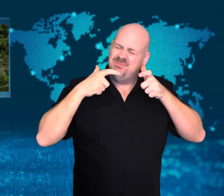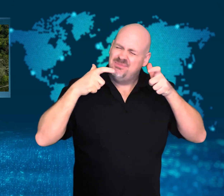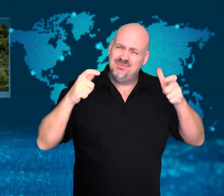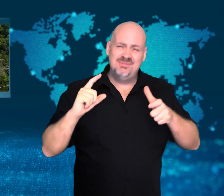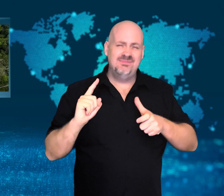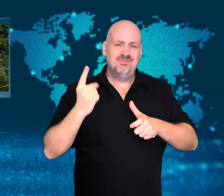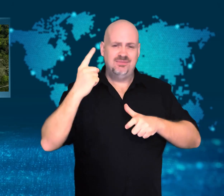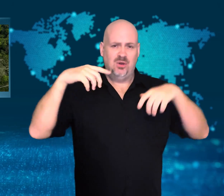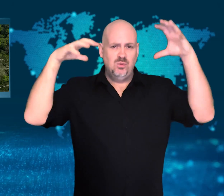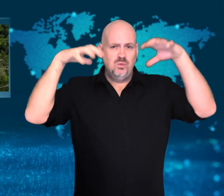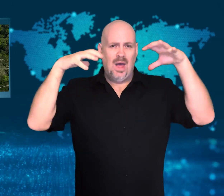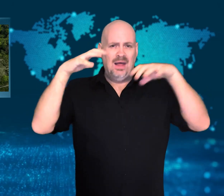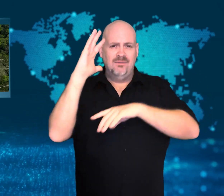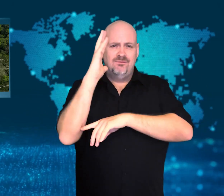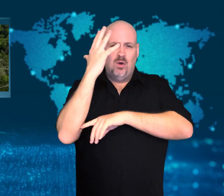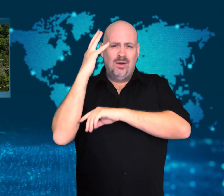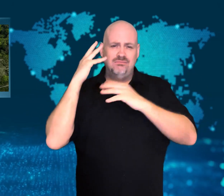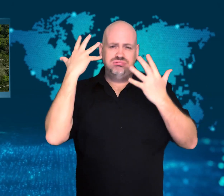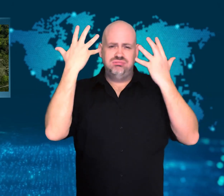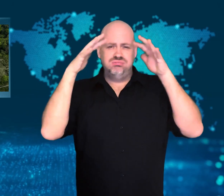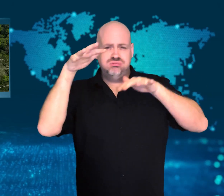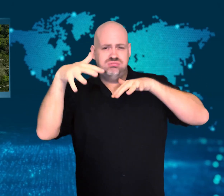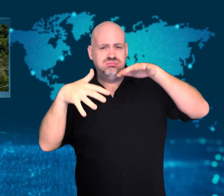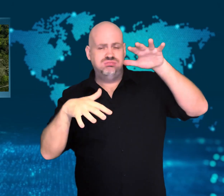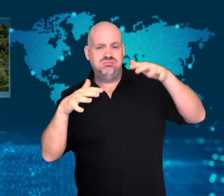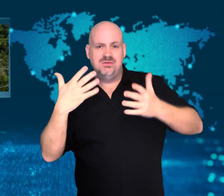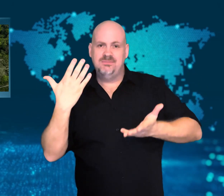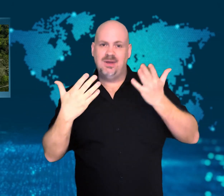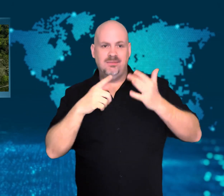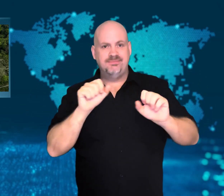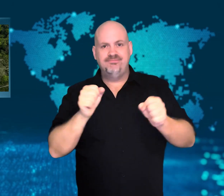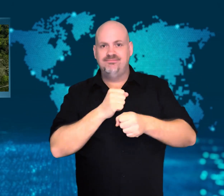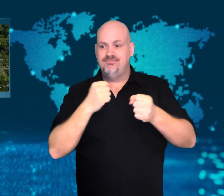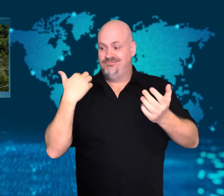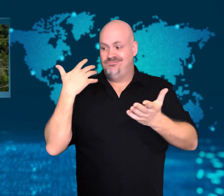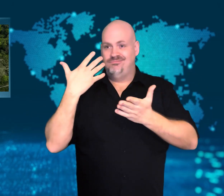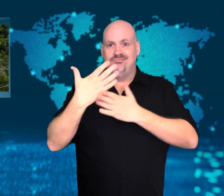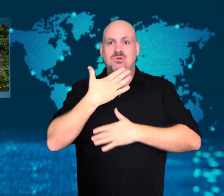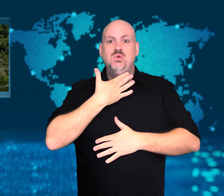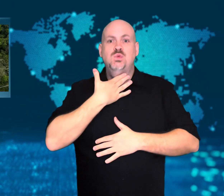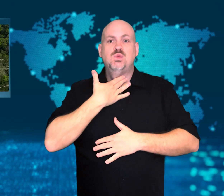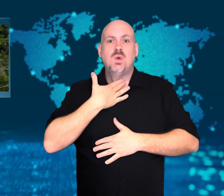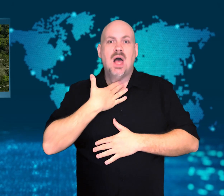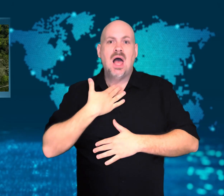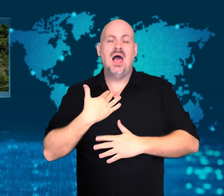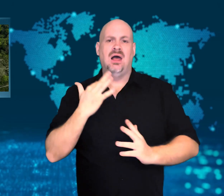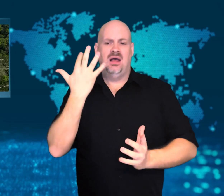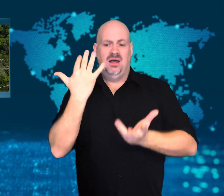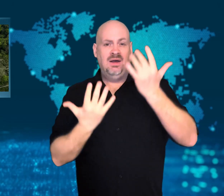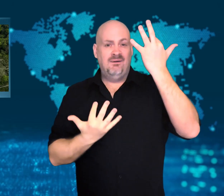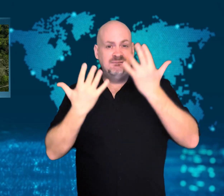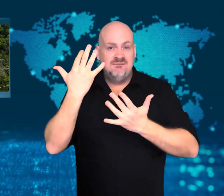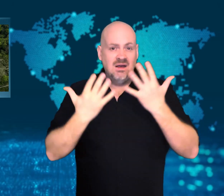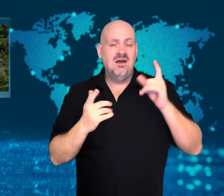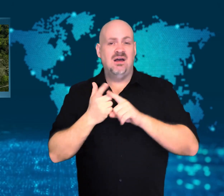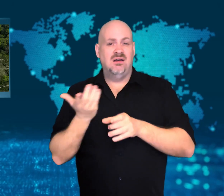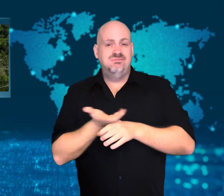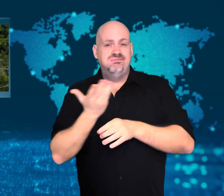may lose its ability to “bounce back” from drought,